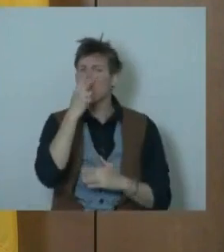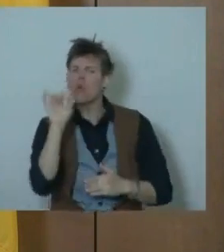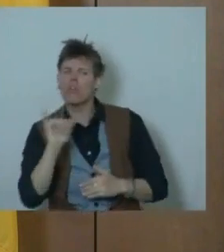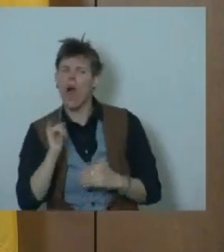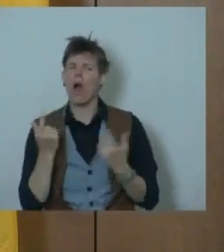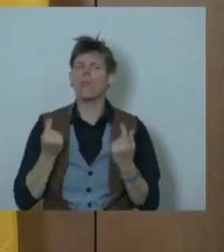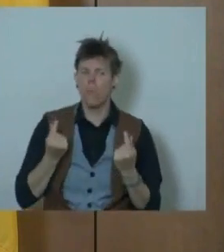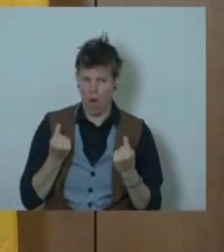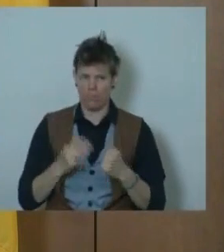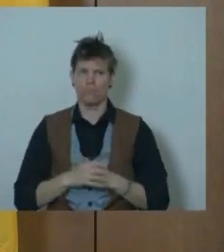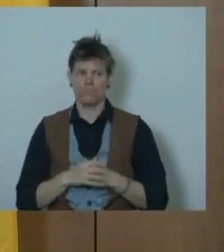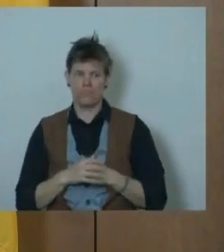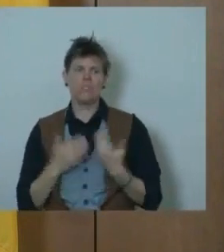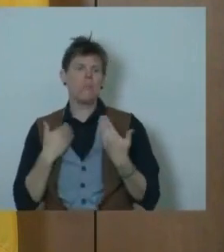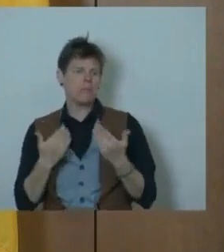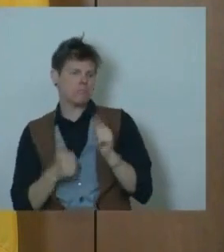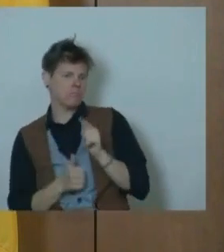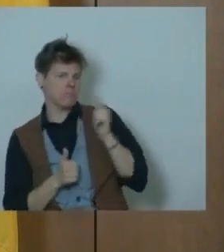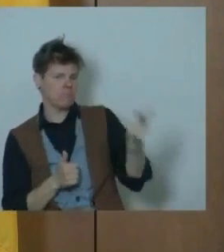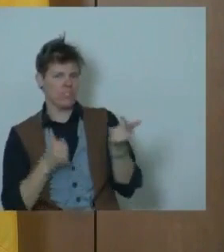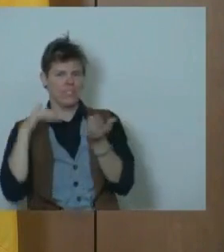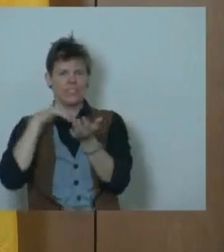CAN PREDICT THAT WILL HAPPEN TOMORROW.